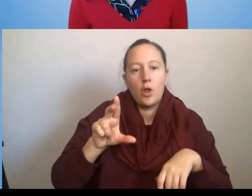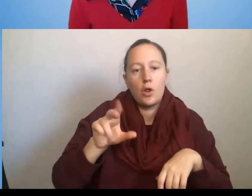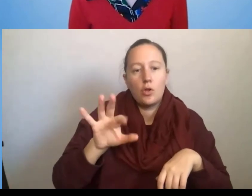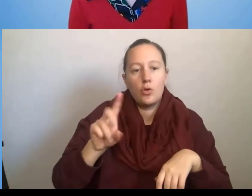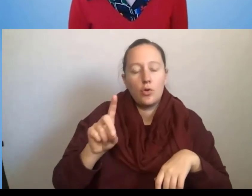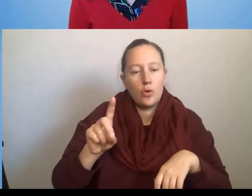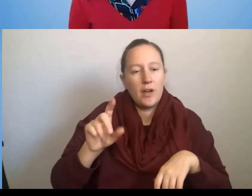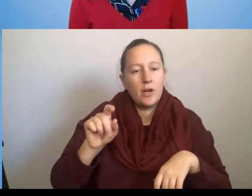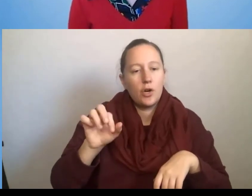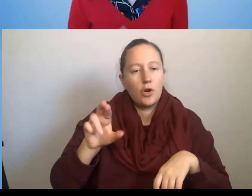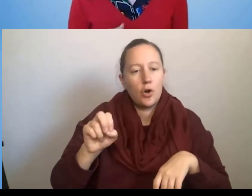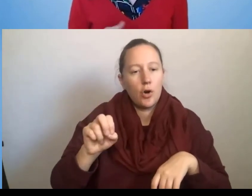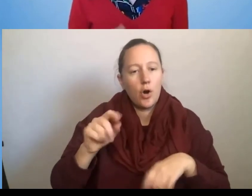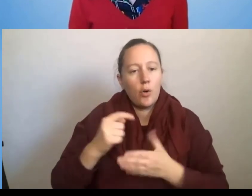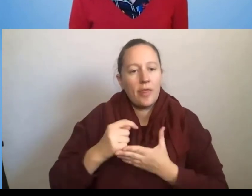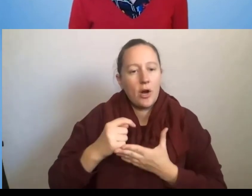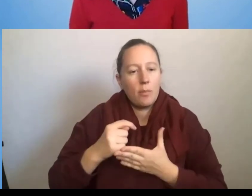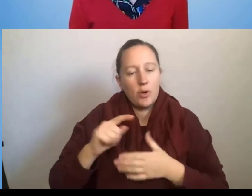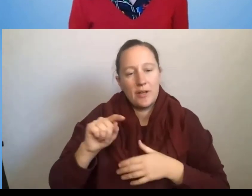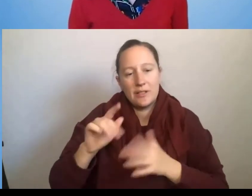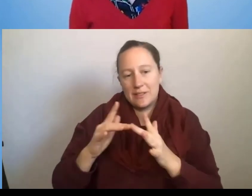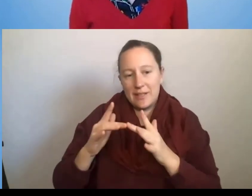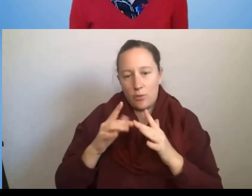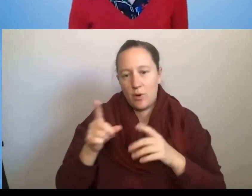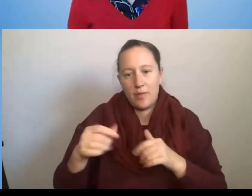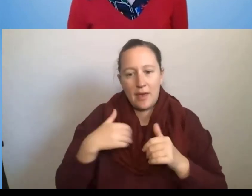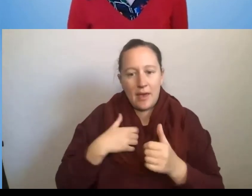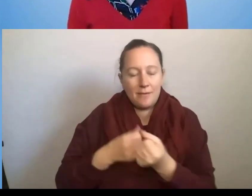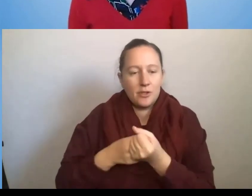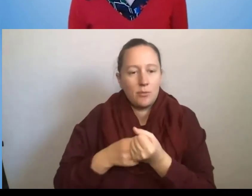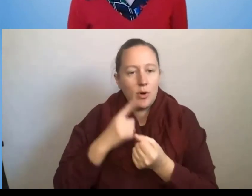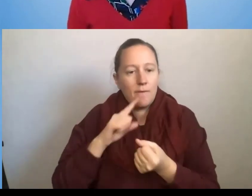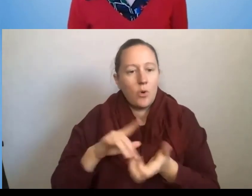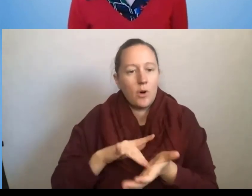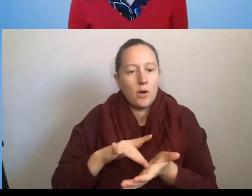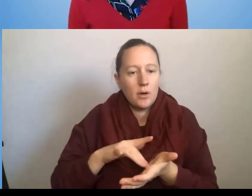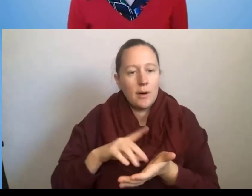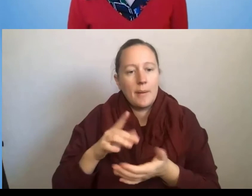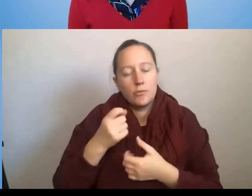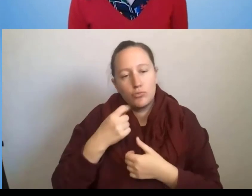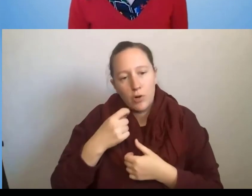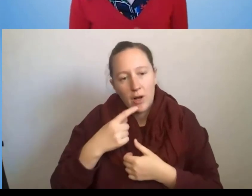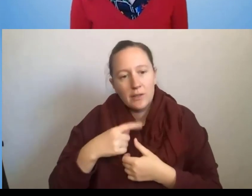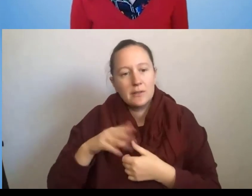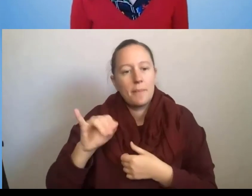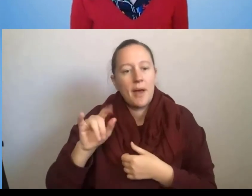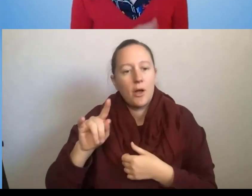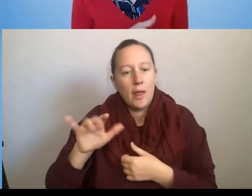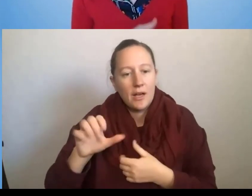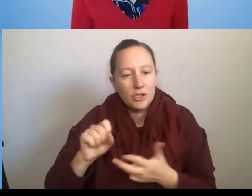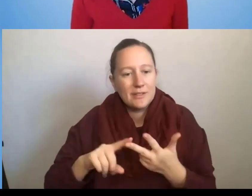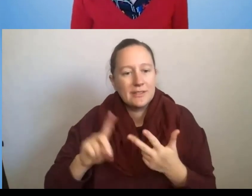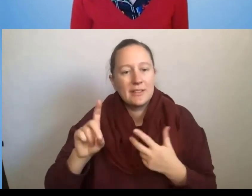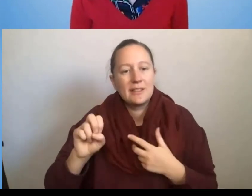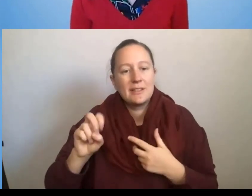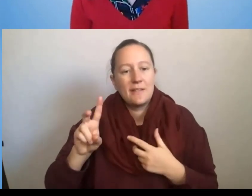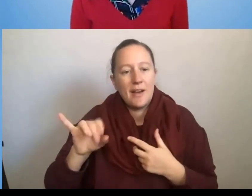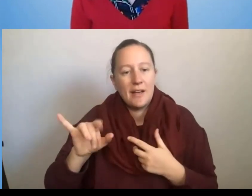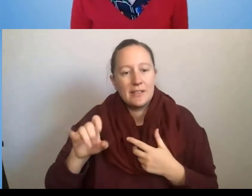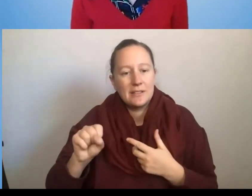and they have support for drugs, biologics, and devices, again, specifically targeted